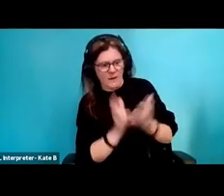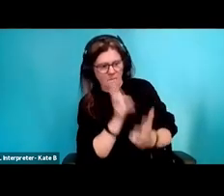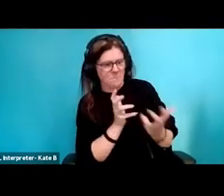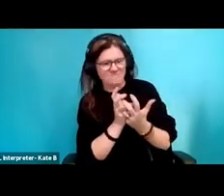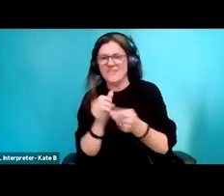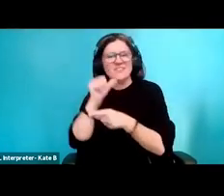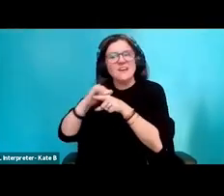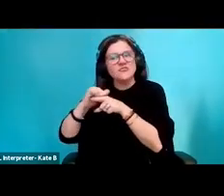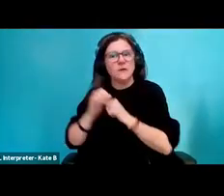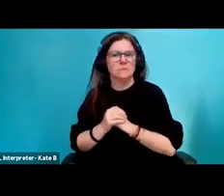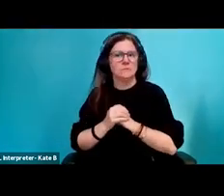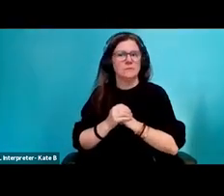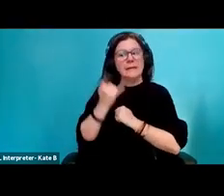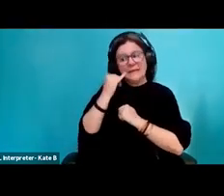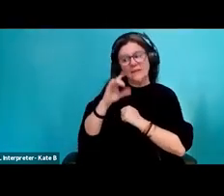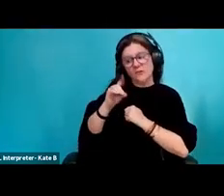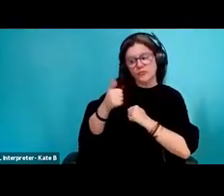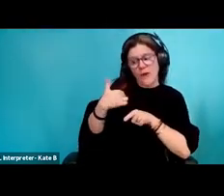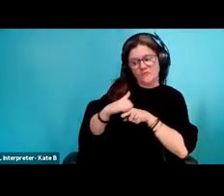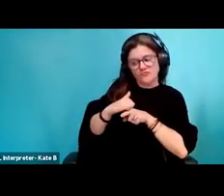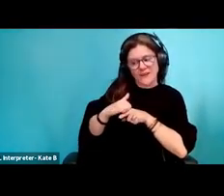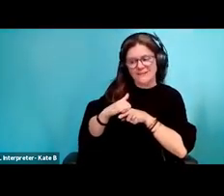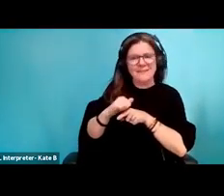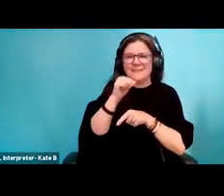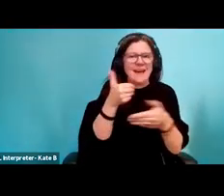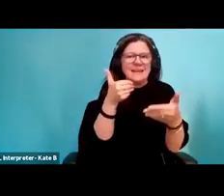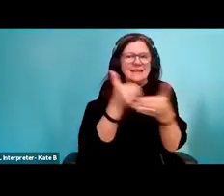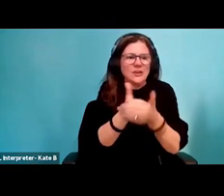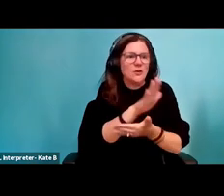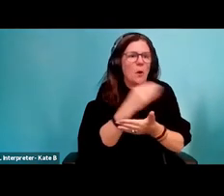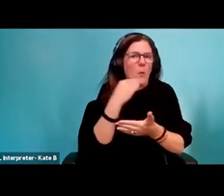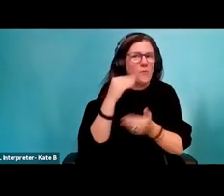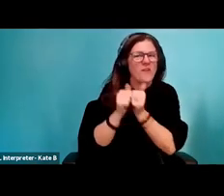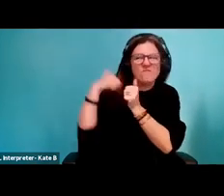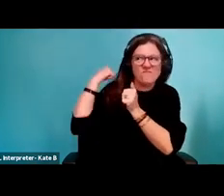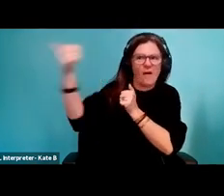or those who do have this experience or training may not be located conveniently or nearby.